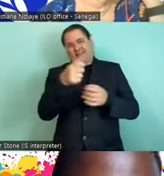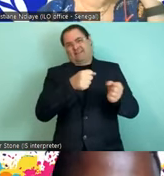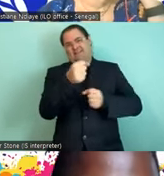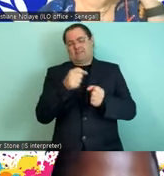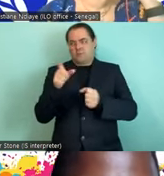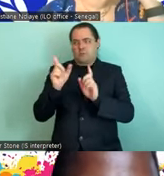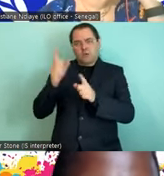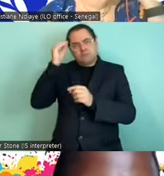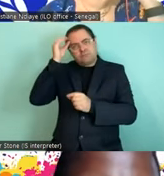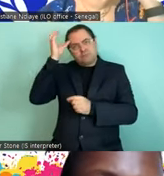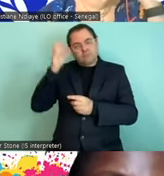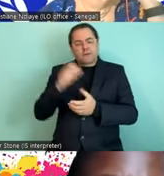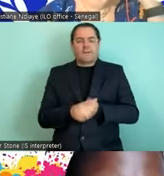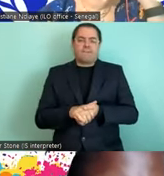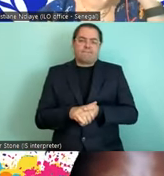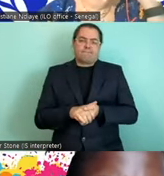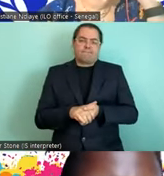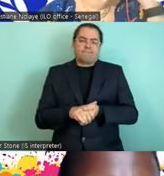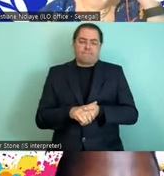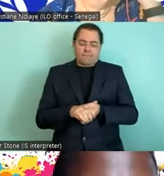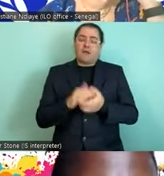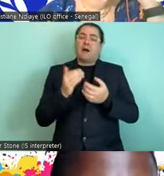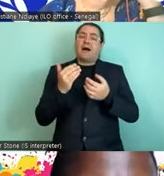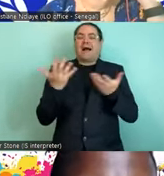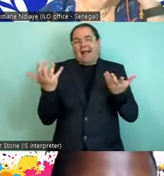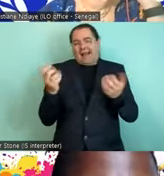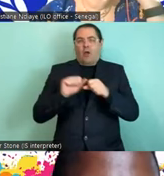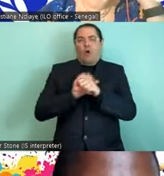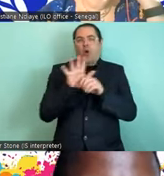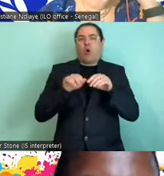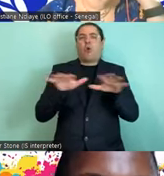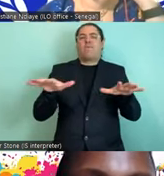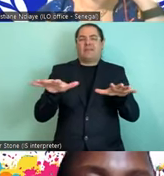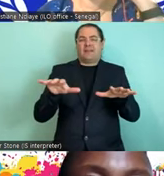10:37:39 Then, of course, because of covert we had to put those plans on hold, but when